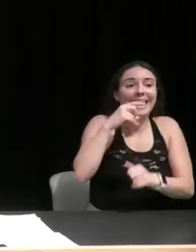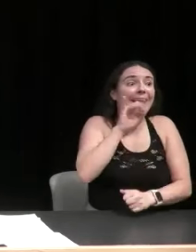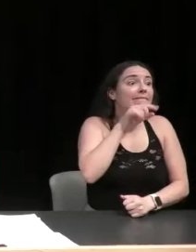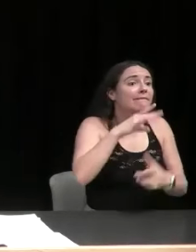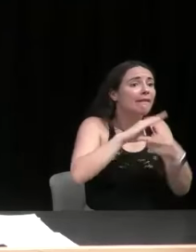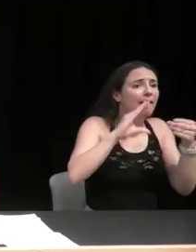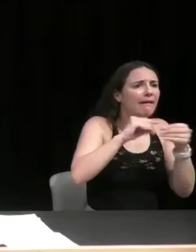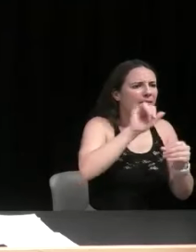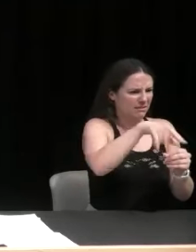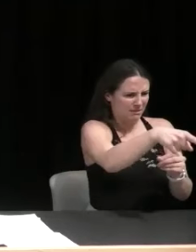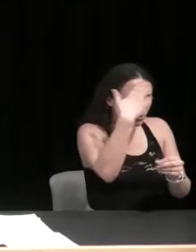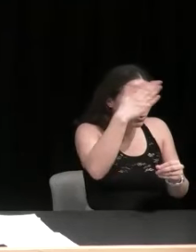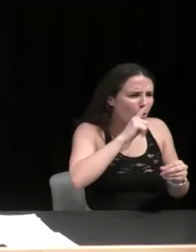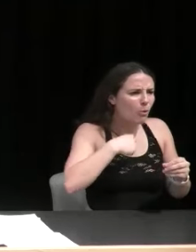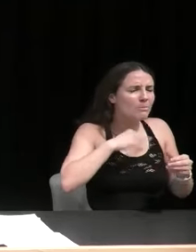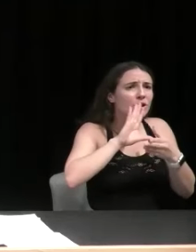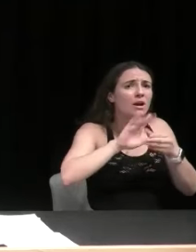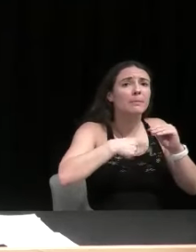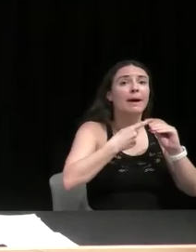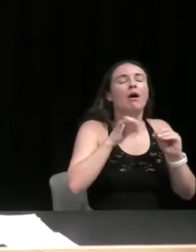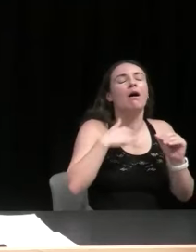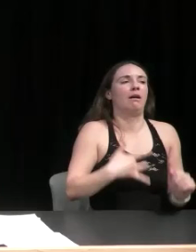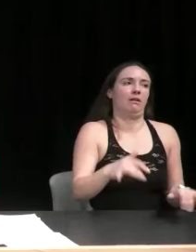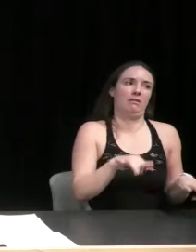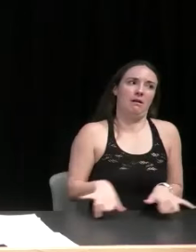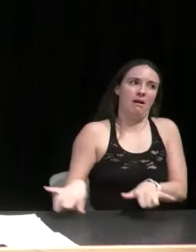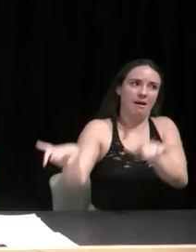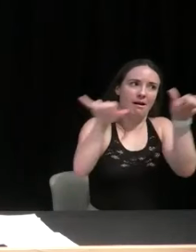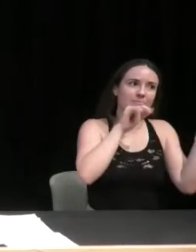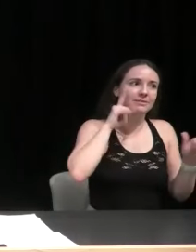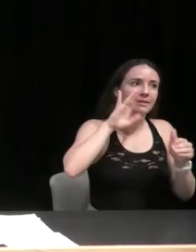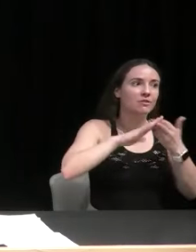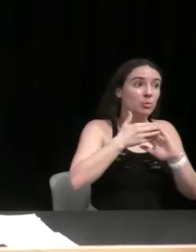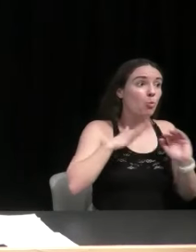so that last example at the end it was like oh you don't know who I'm talking about oh that's so